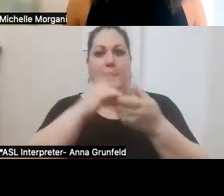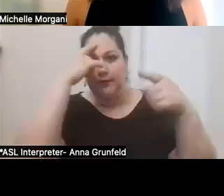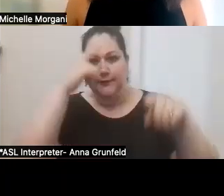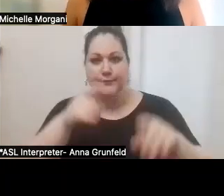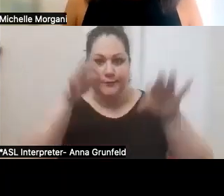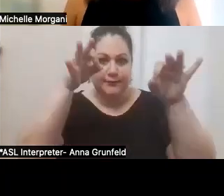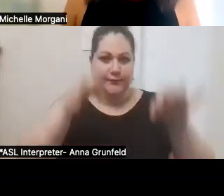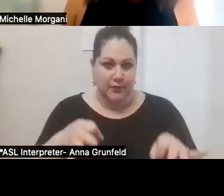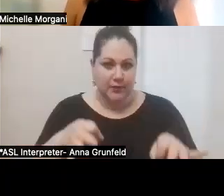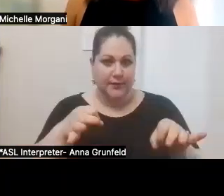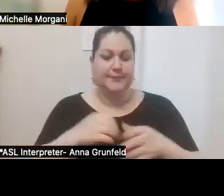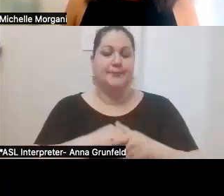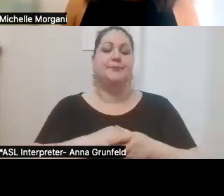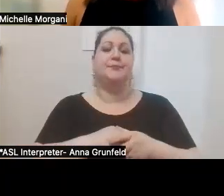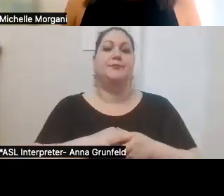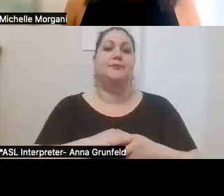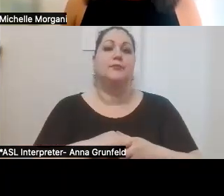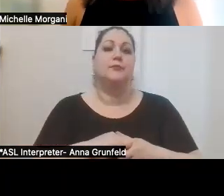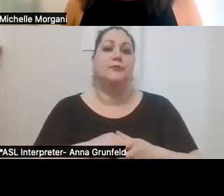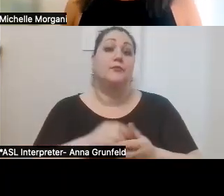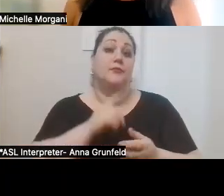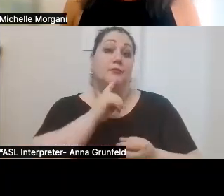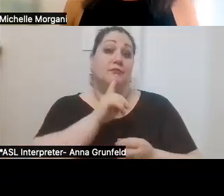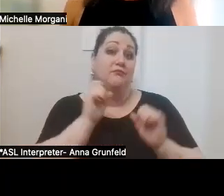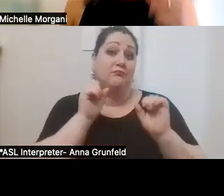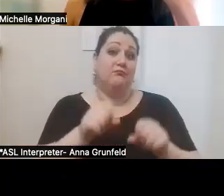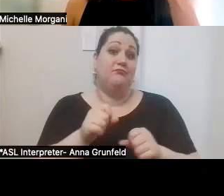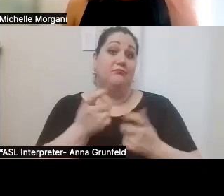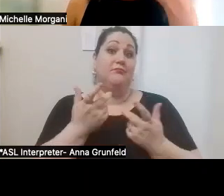So, we can really draw a lot on the from the program practicum coordinators.